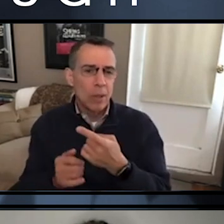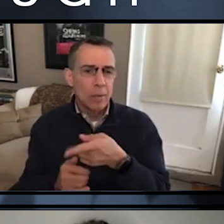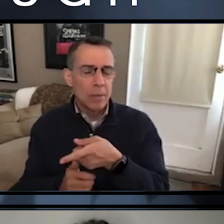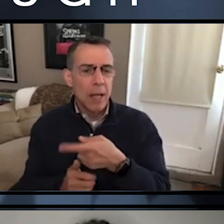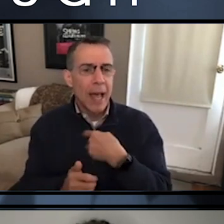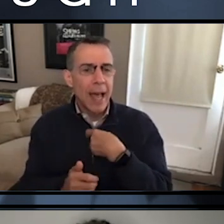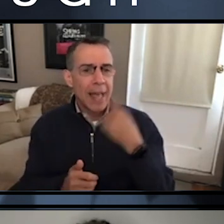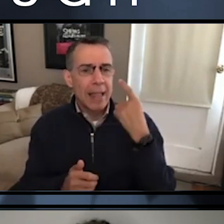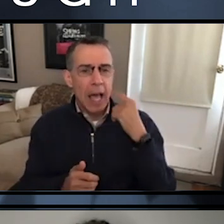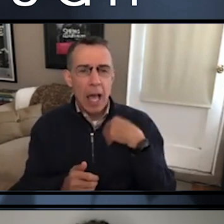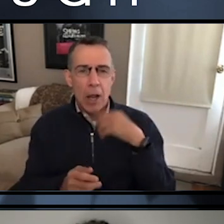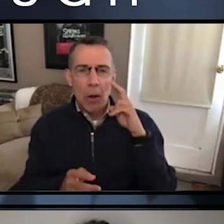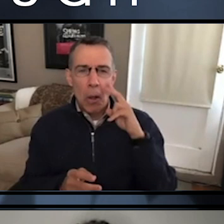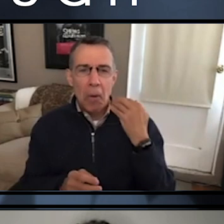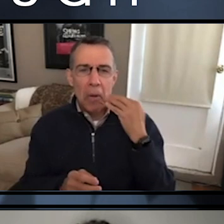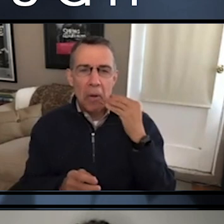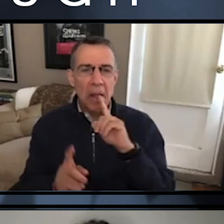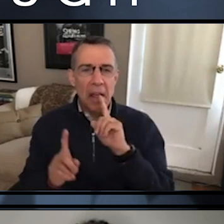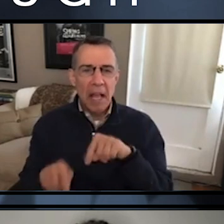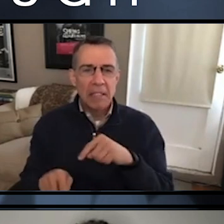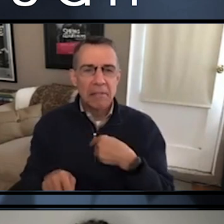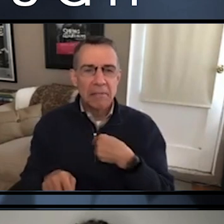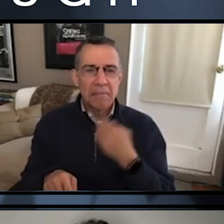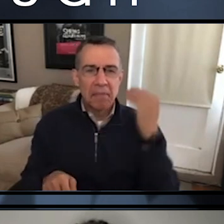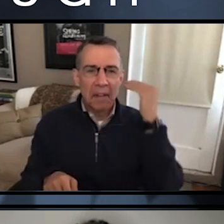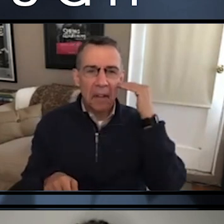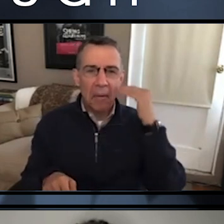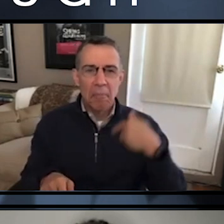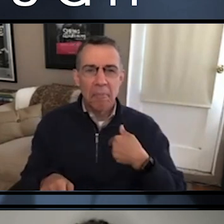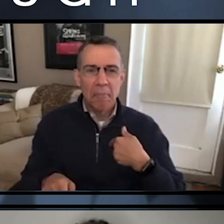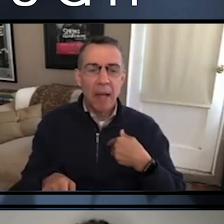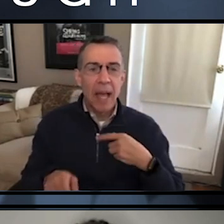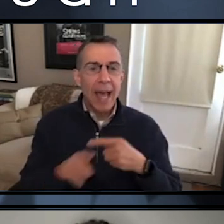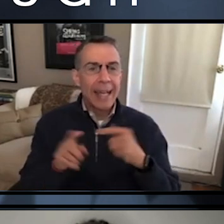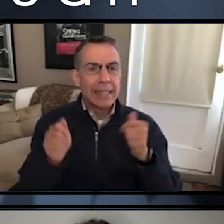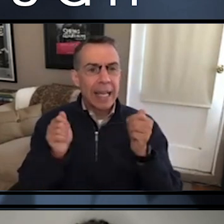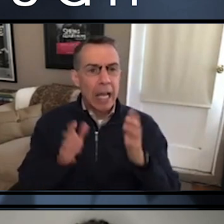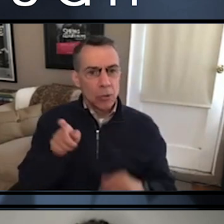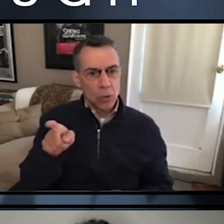think, that I'm asking you, because I know this as well. As an actor, you seek